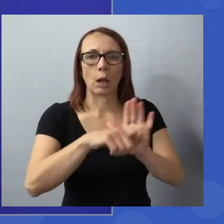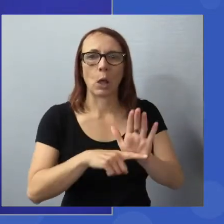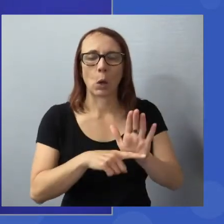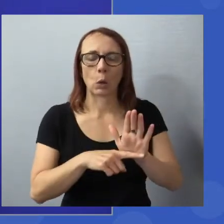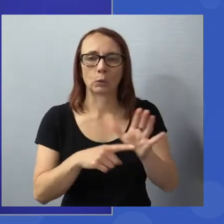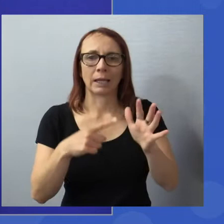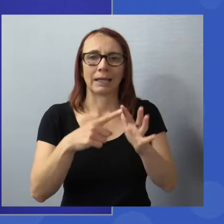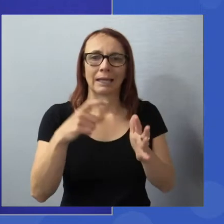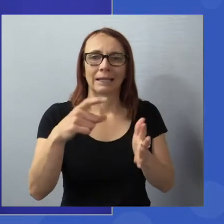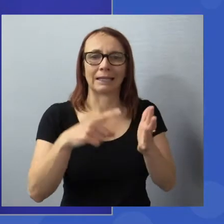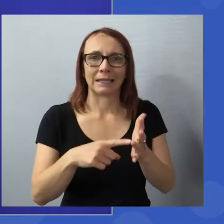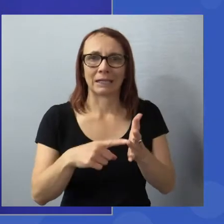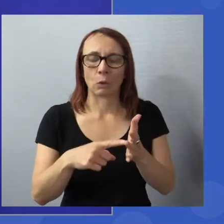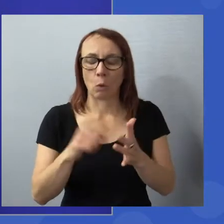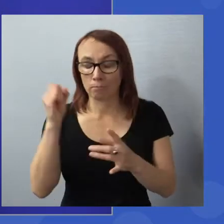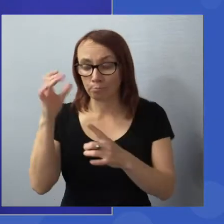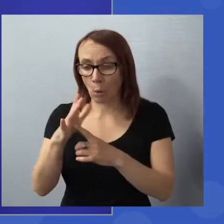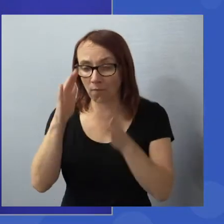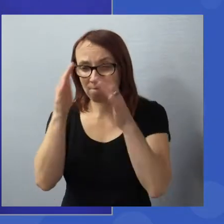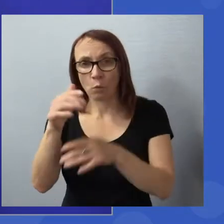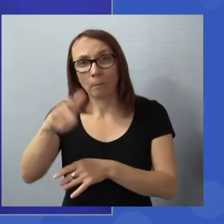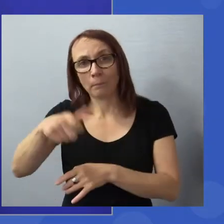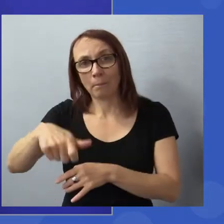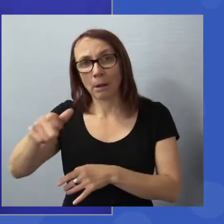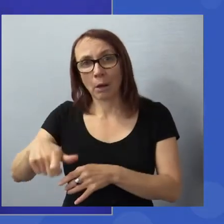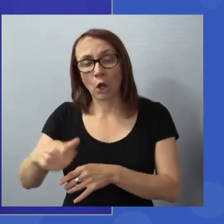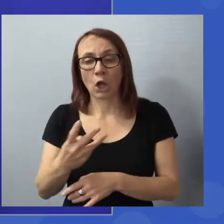the citizens first and foremost and that includes a free accessible public